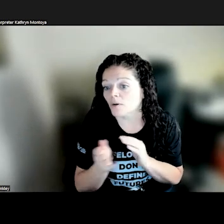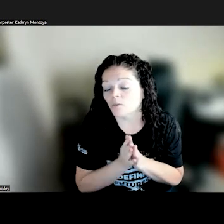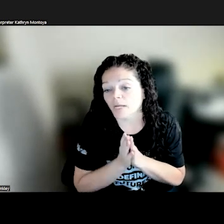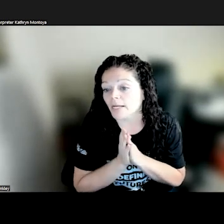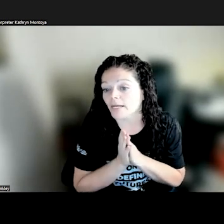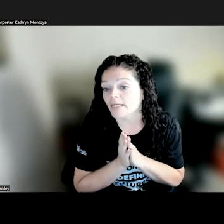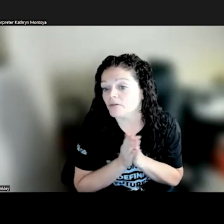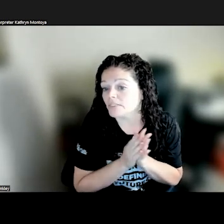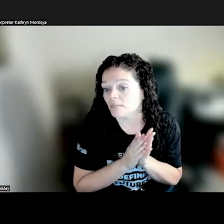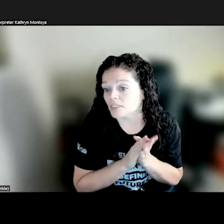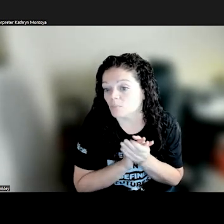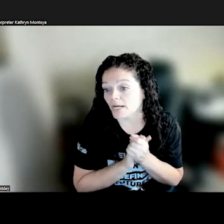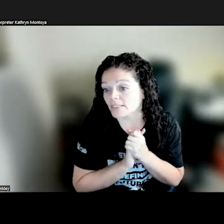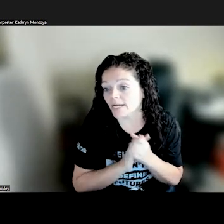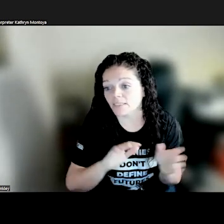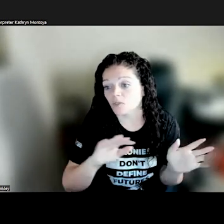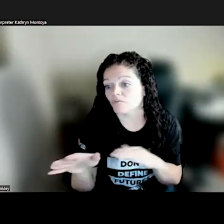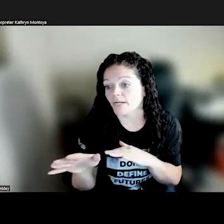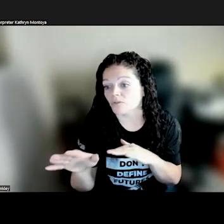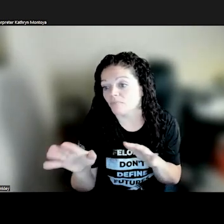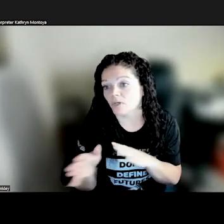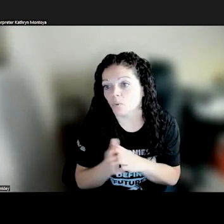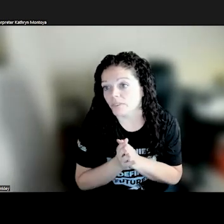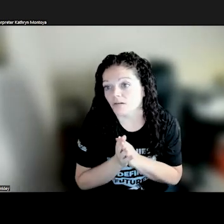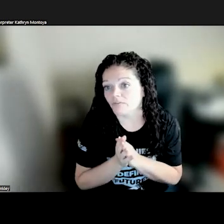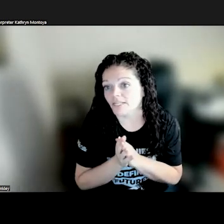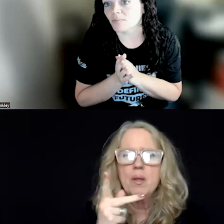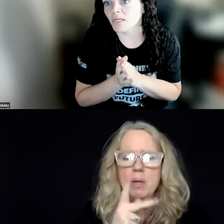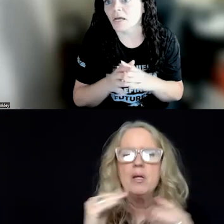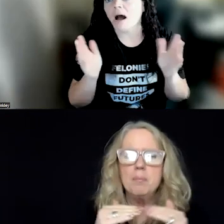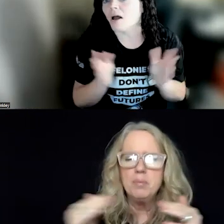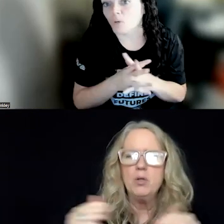ONE THAT WE HIGHLIGHT IS SAMHSA'S PEER WORKER ASSESSMENT. I WISH